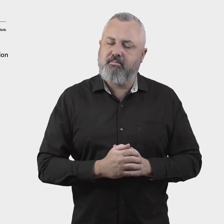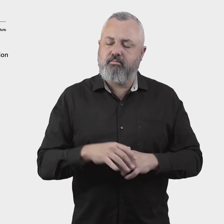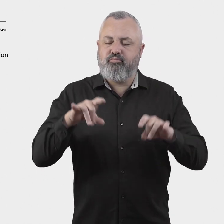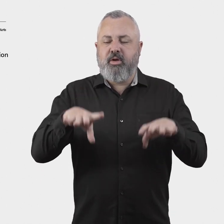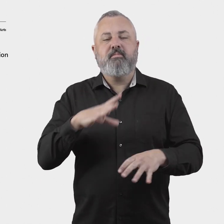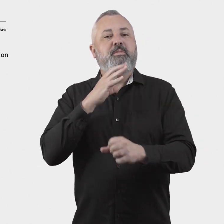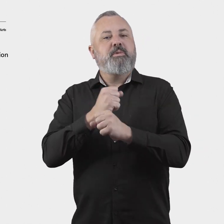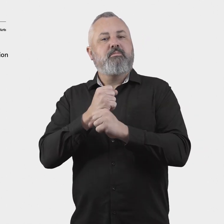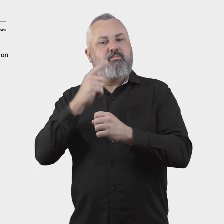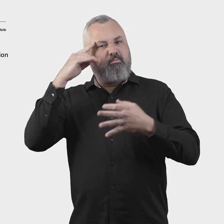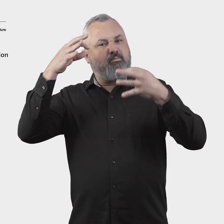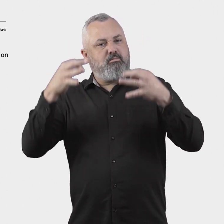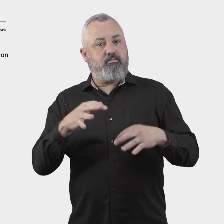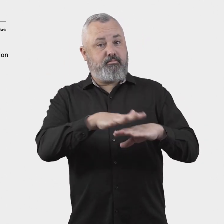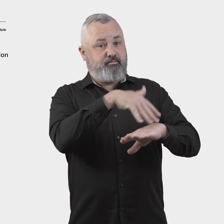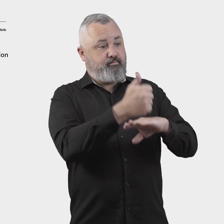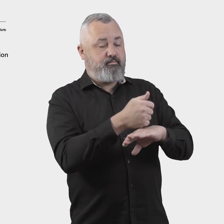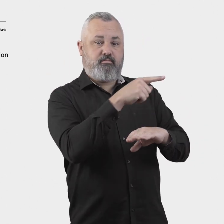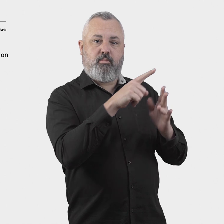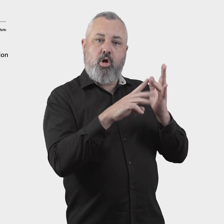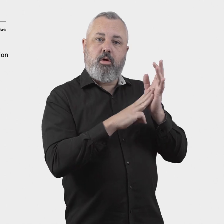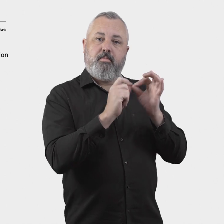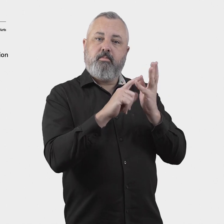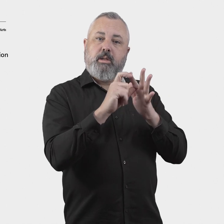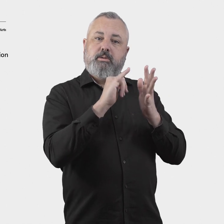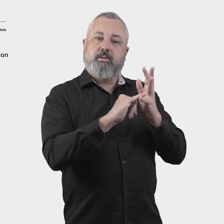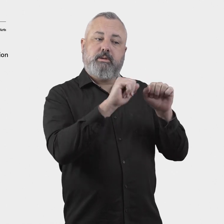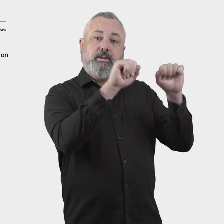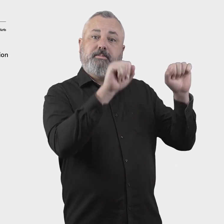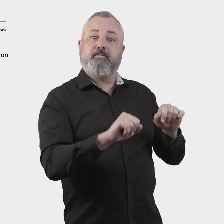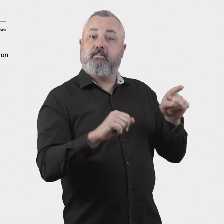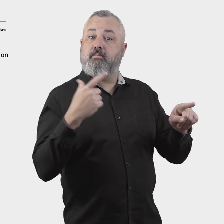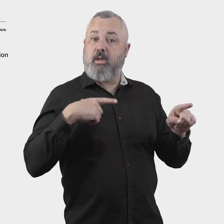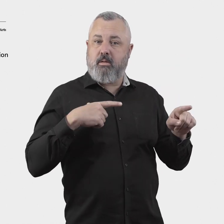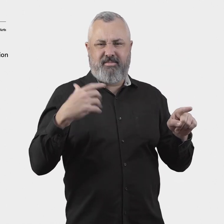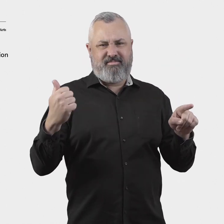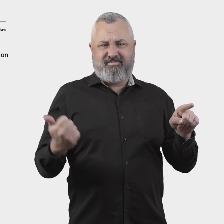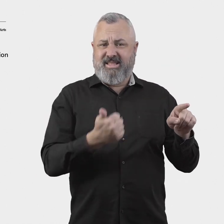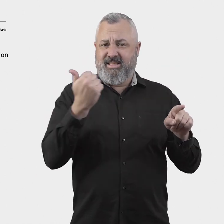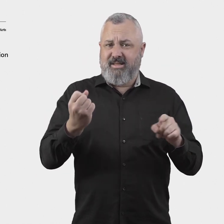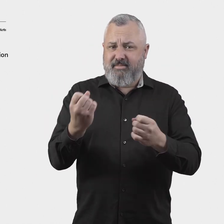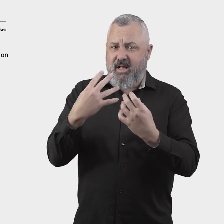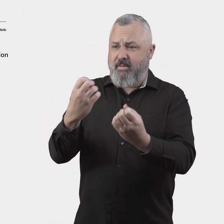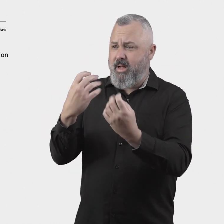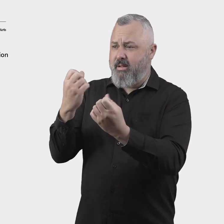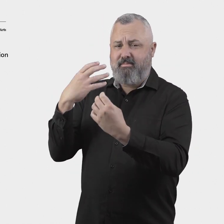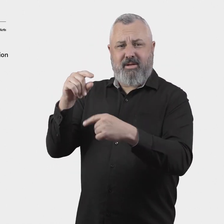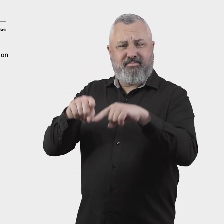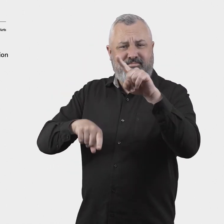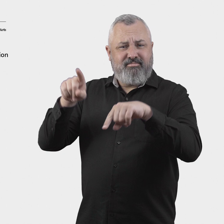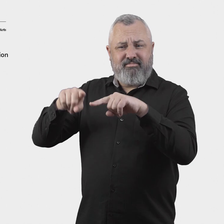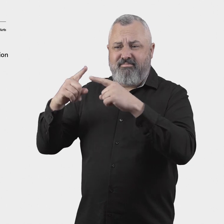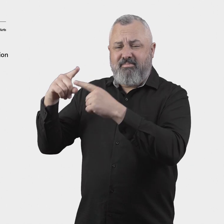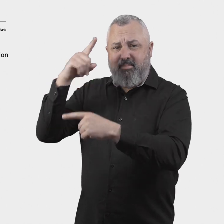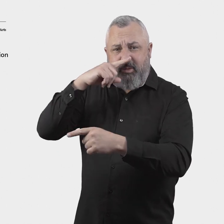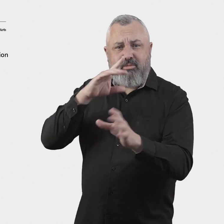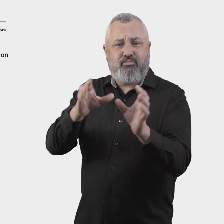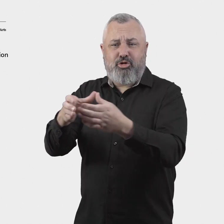The Australian Government’s decision to establish the ombuds scheme was informed by the views of